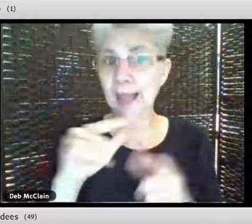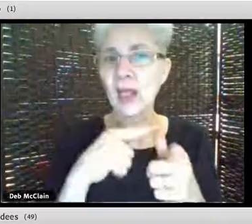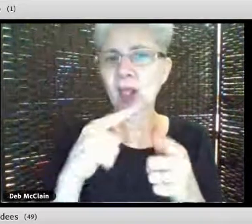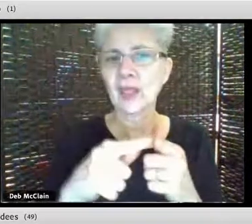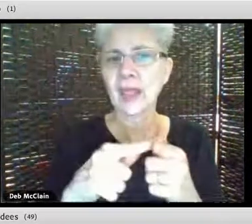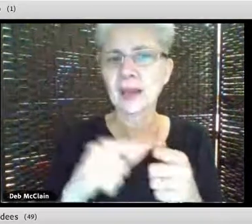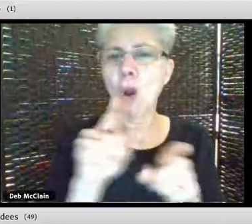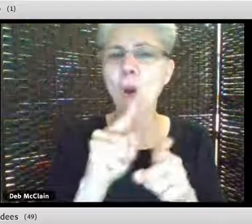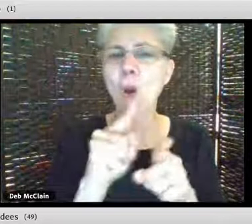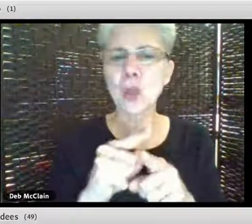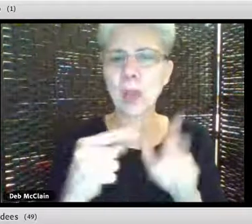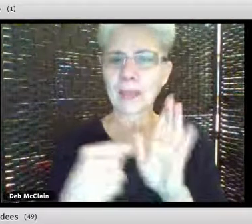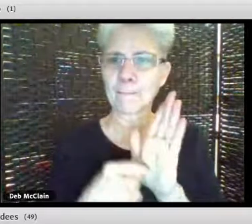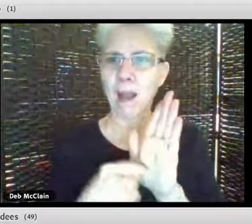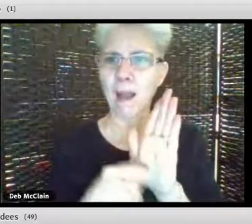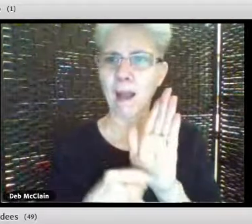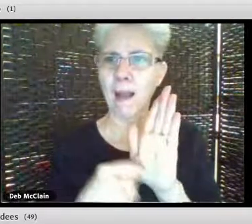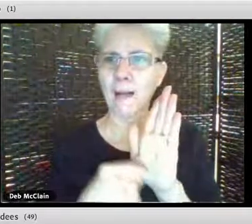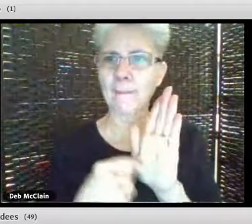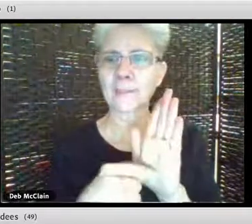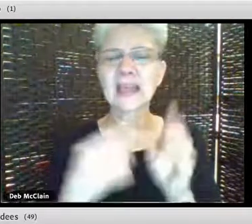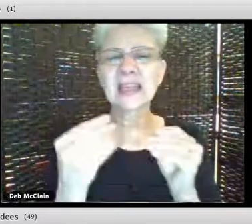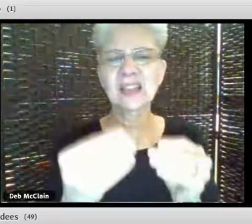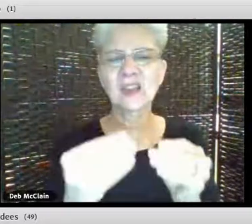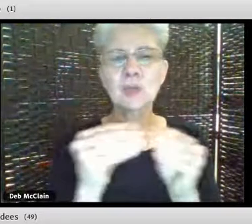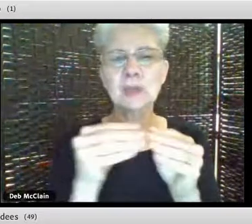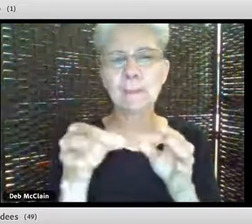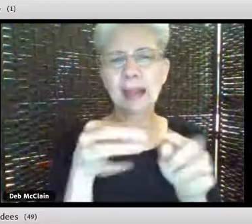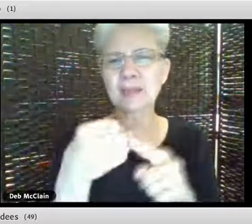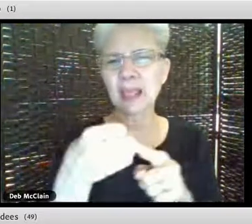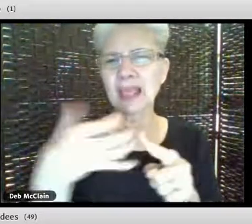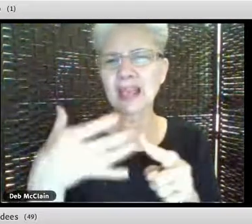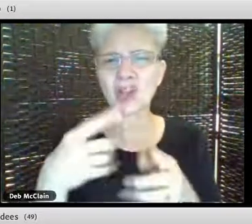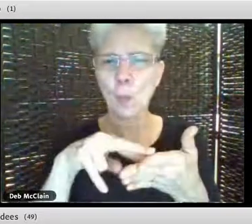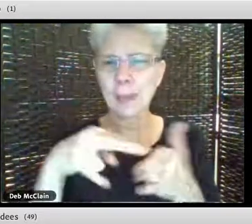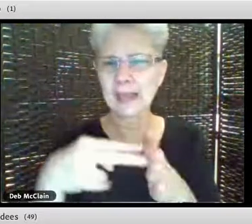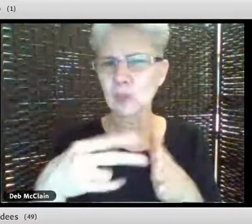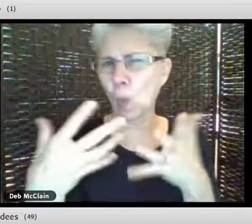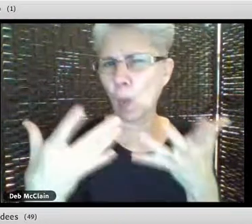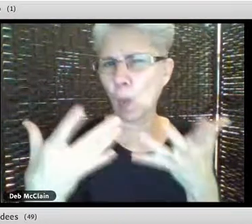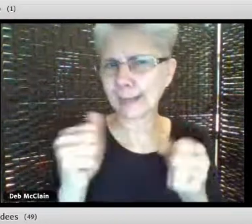And also down here at the bottom, it gives you some more explanation on what this means.